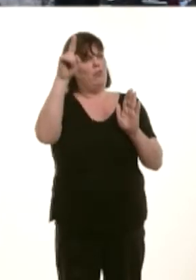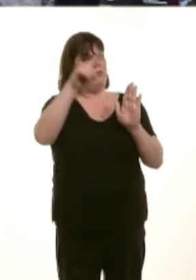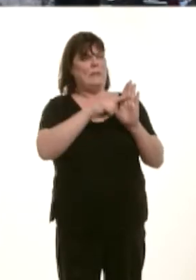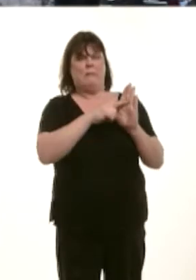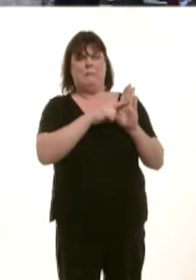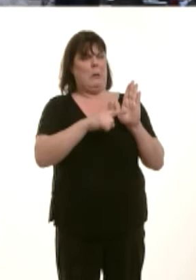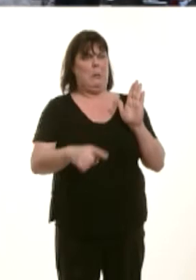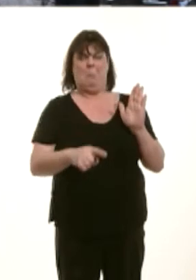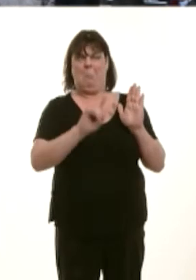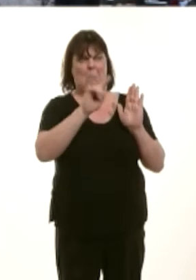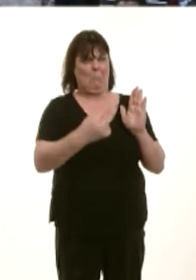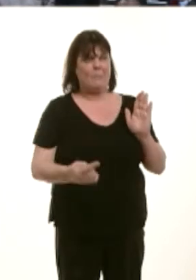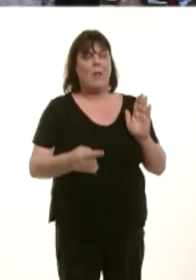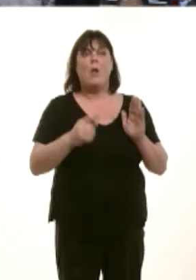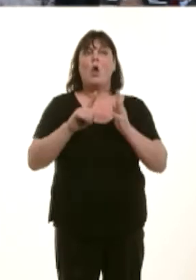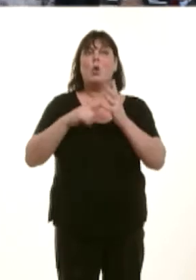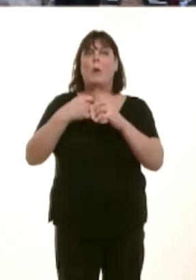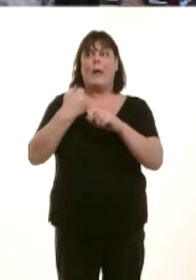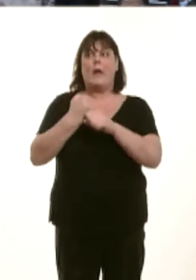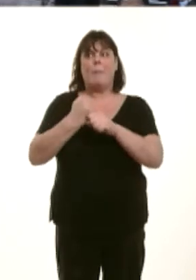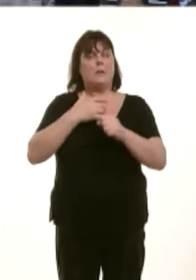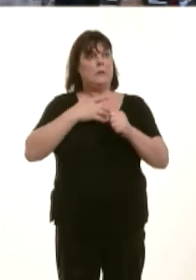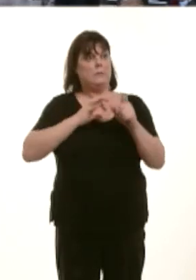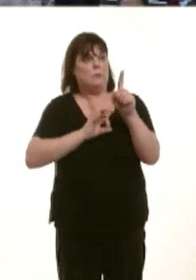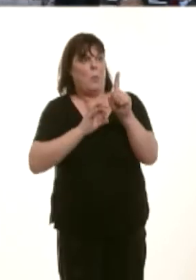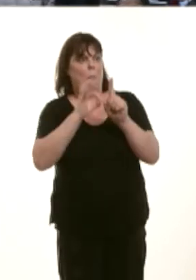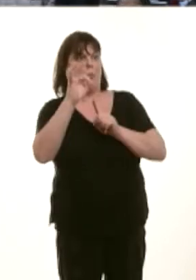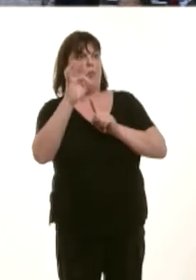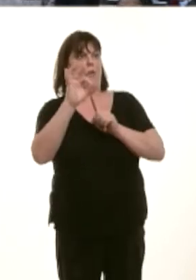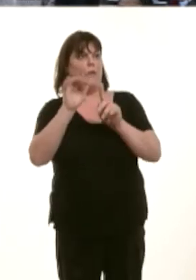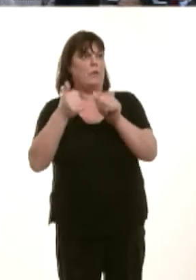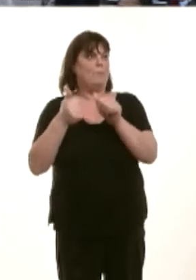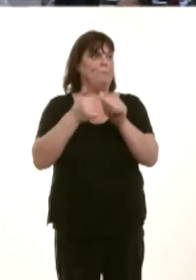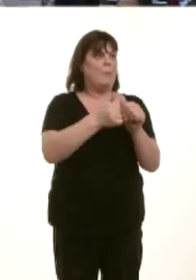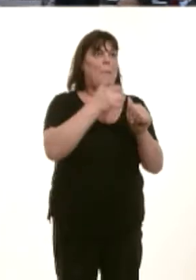that the UK Government moves forward with this project in order to help the residents of Carmarthenshire.